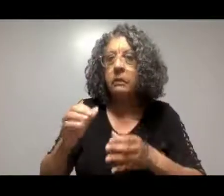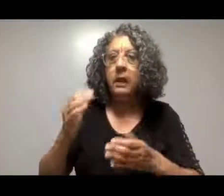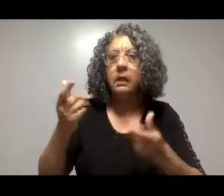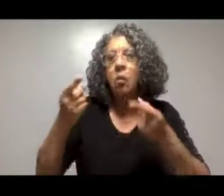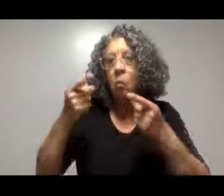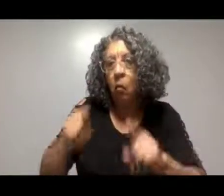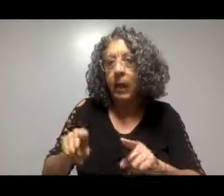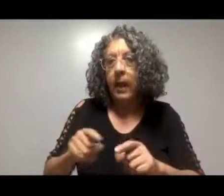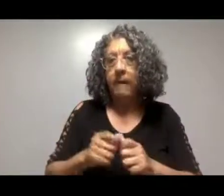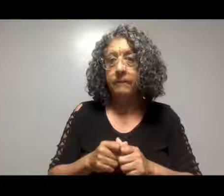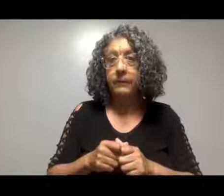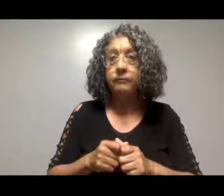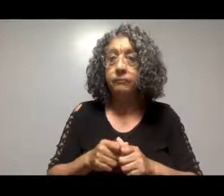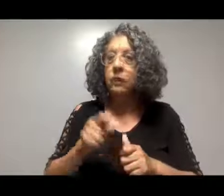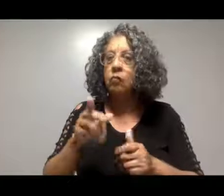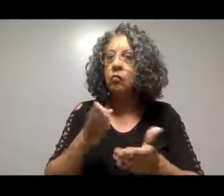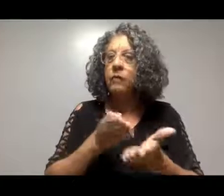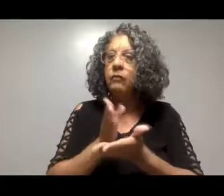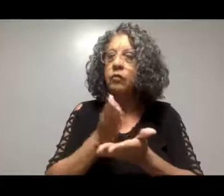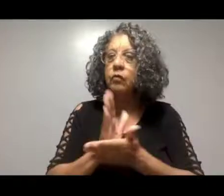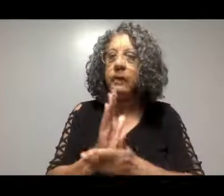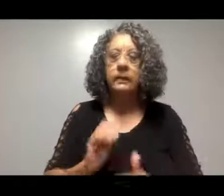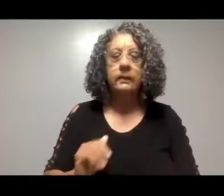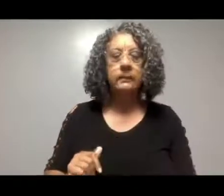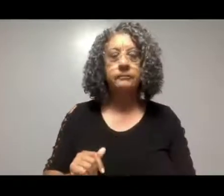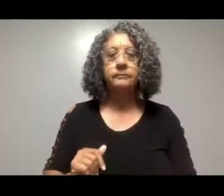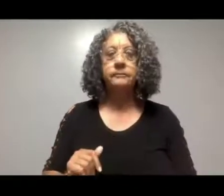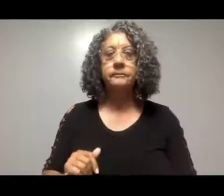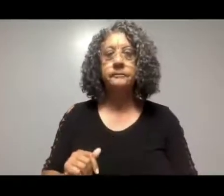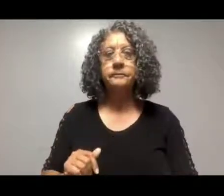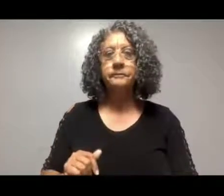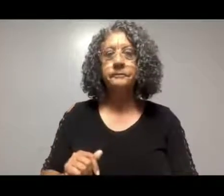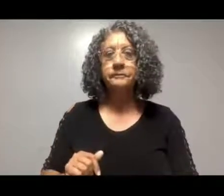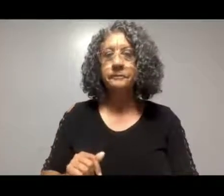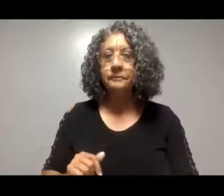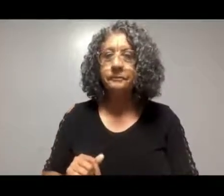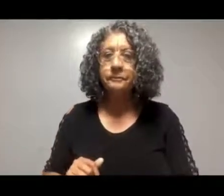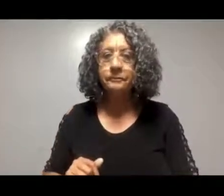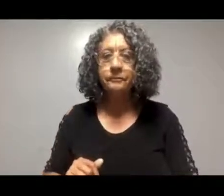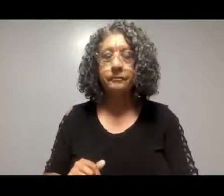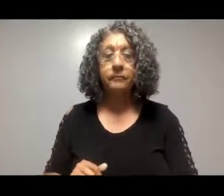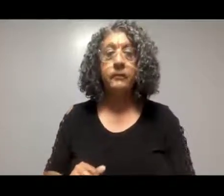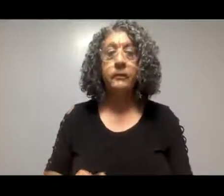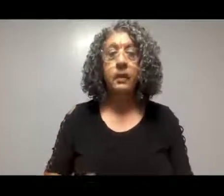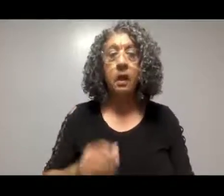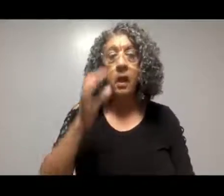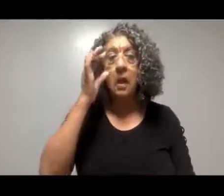You do want to explain what happened it's your right.